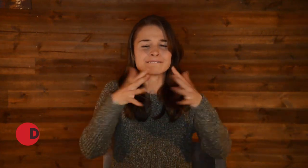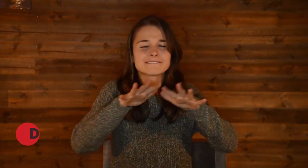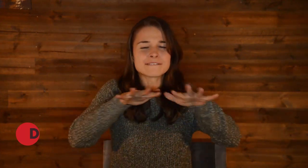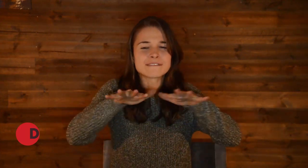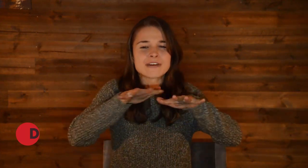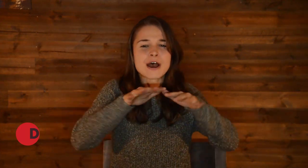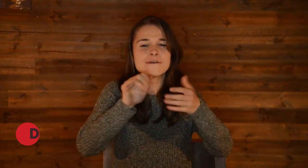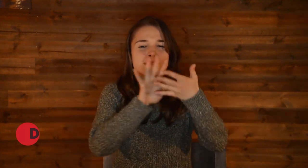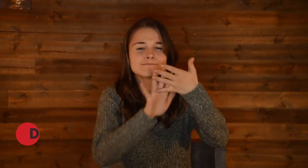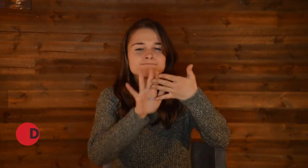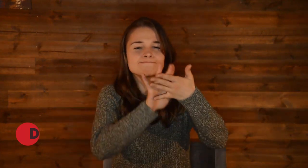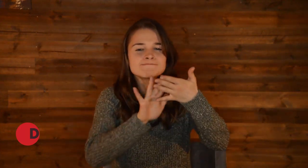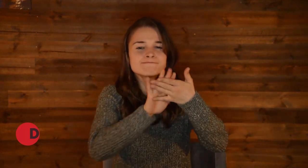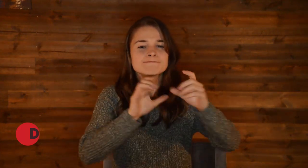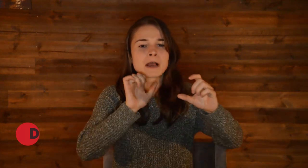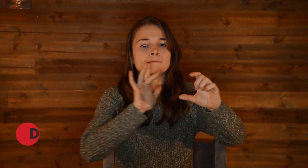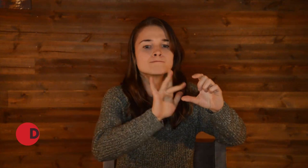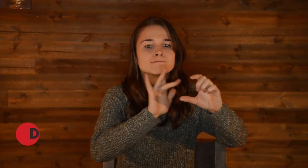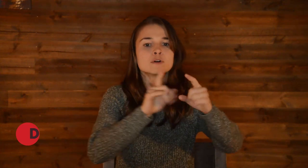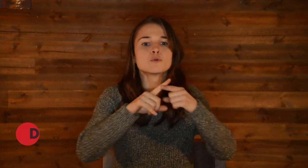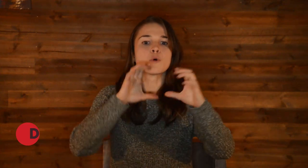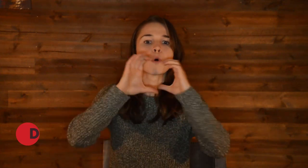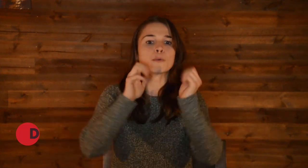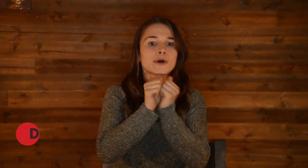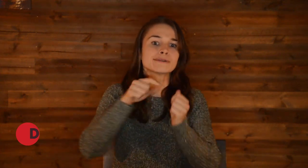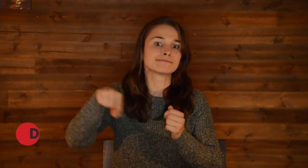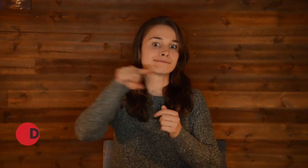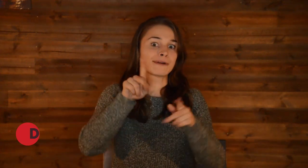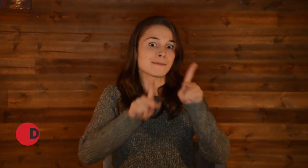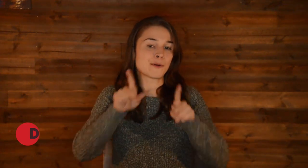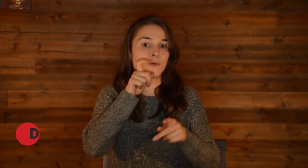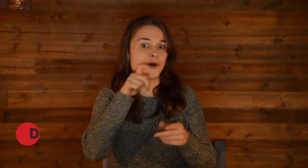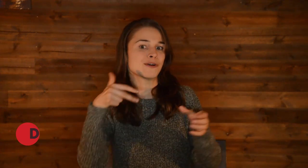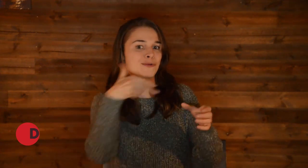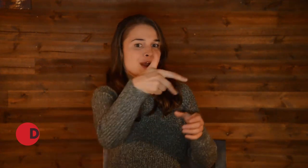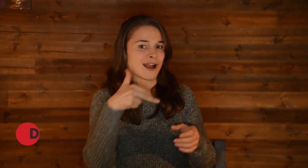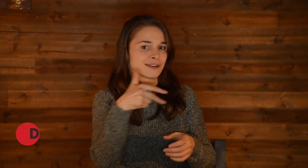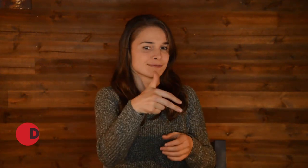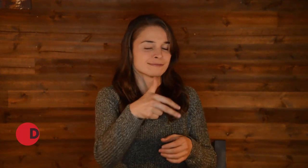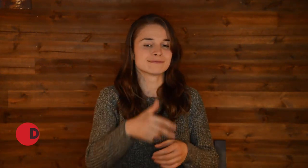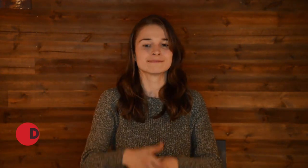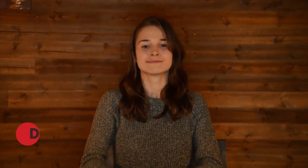indicator to communicate with pedestrians.